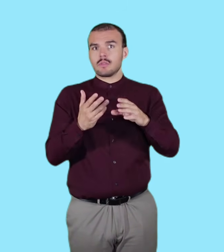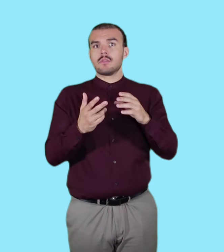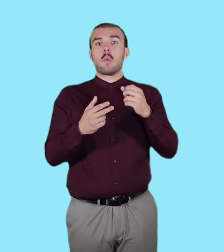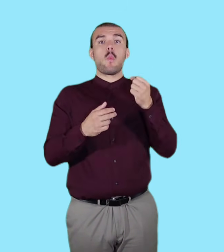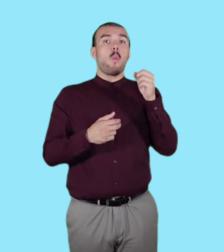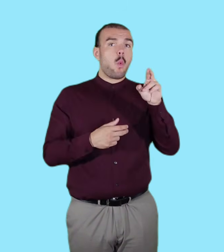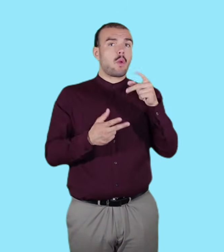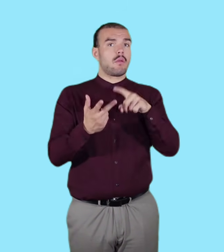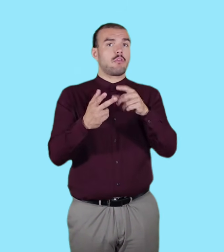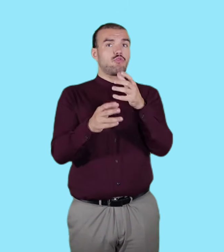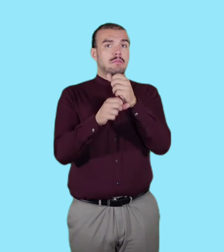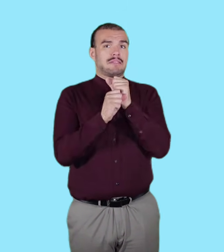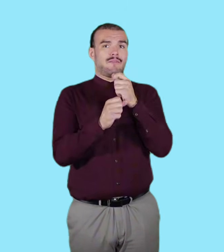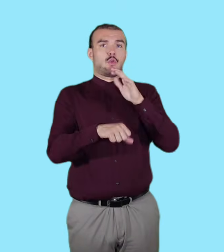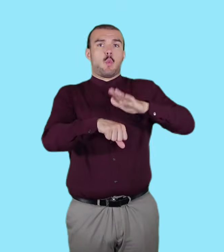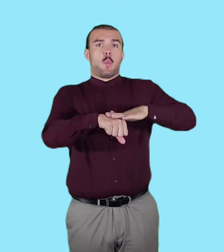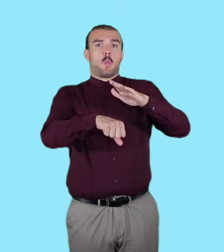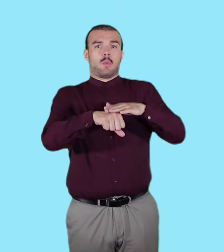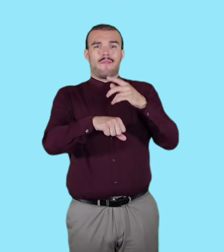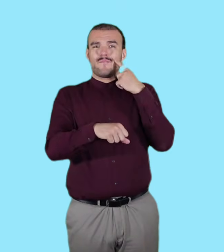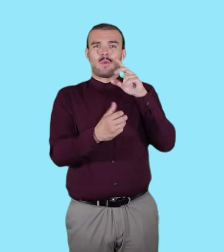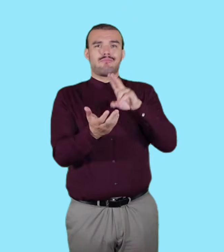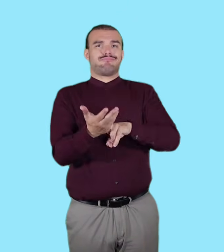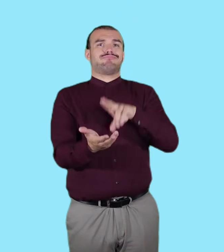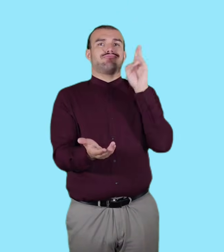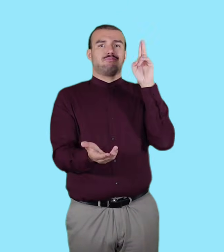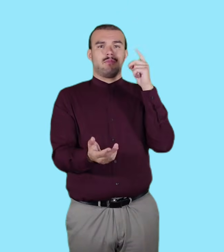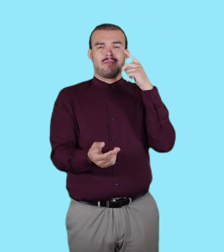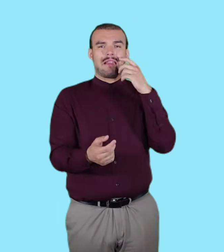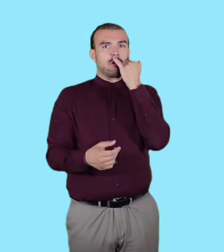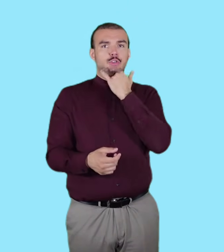or received a notice of disenrollment in error,